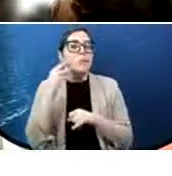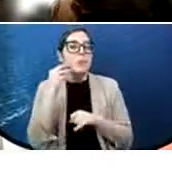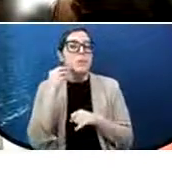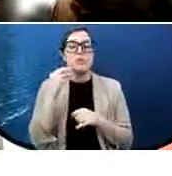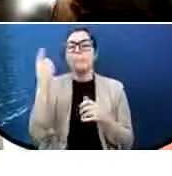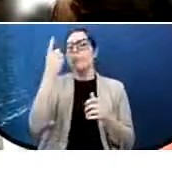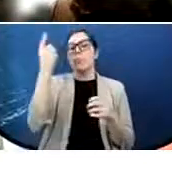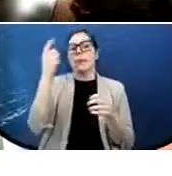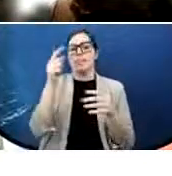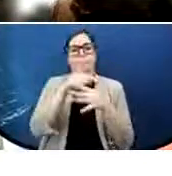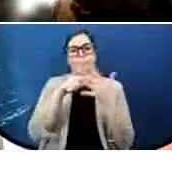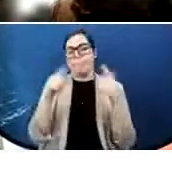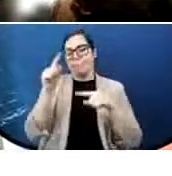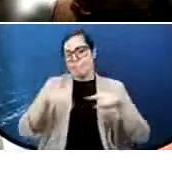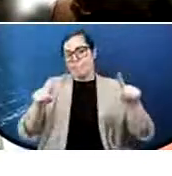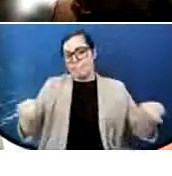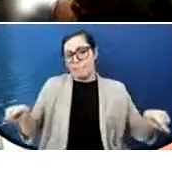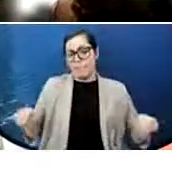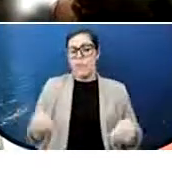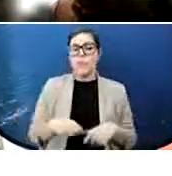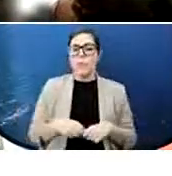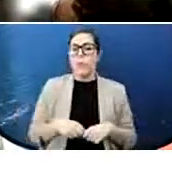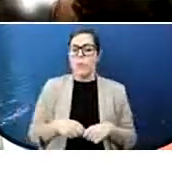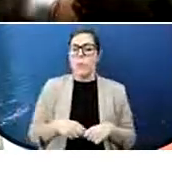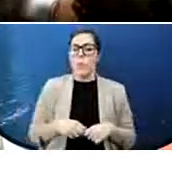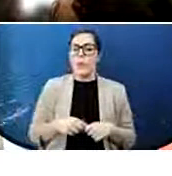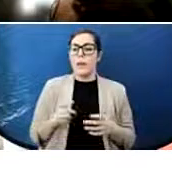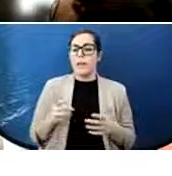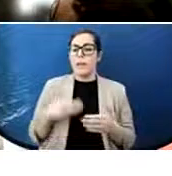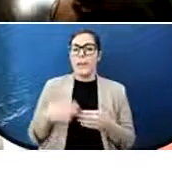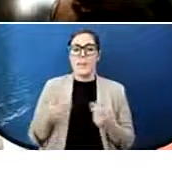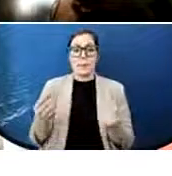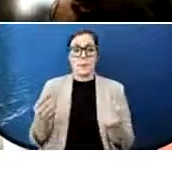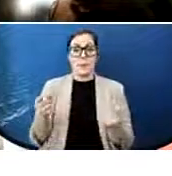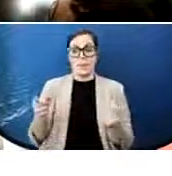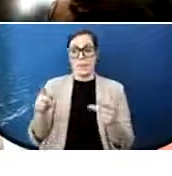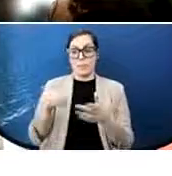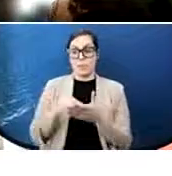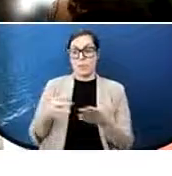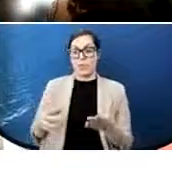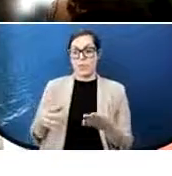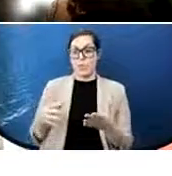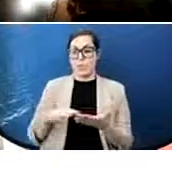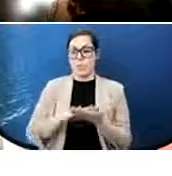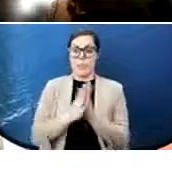and that seed gets planted and the next stage is when they're at a point in college, they have